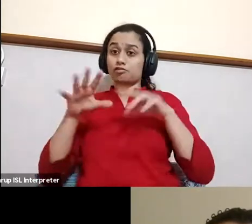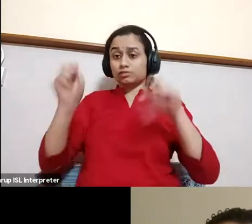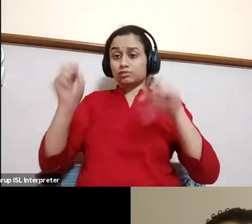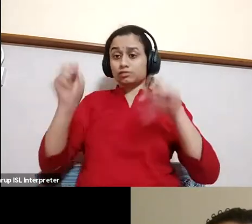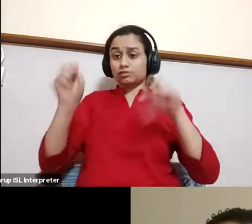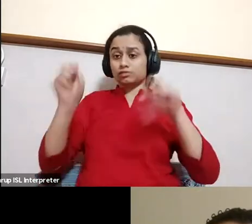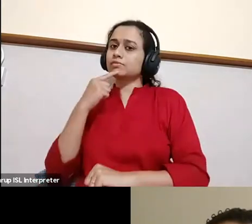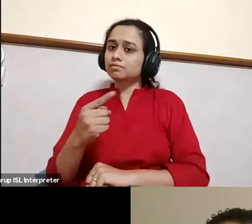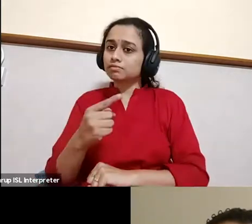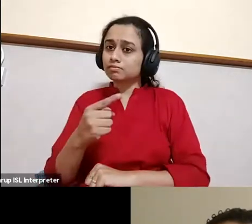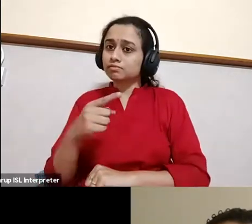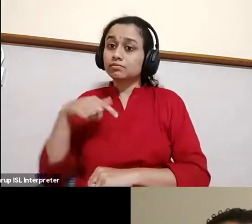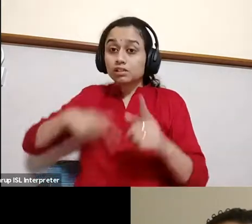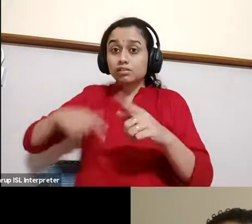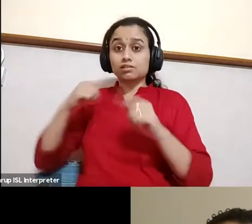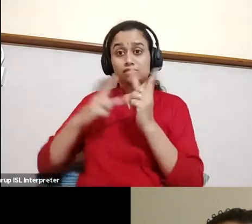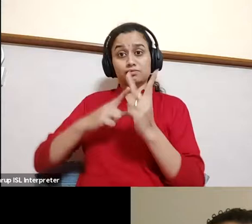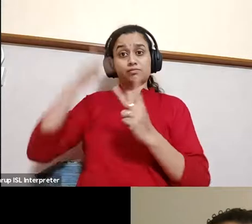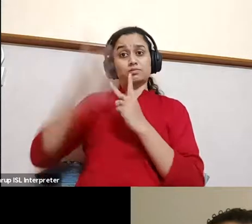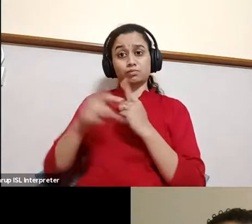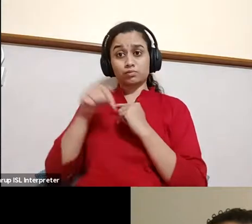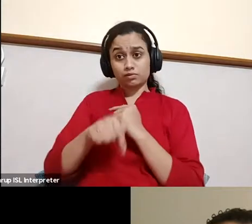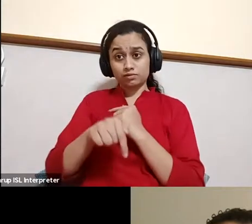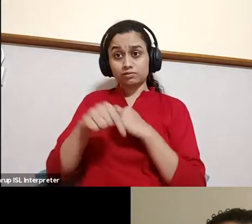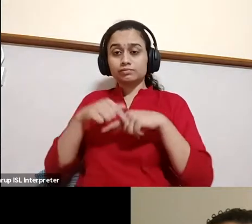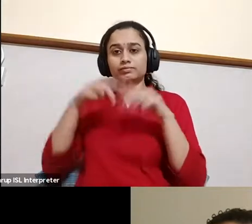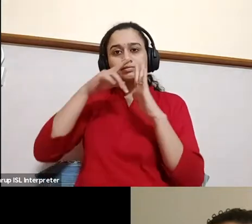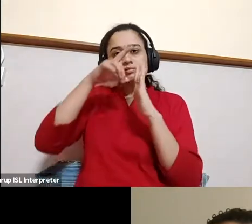as part of this project we've also if you go into the online exhibition itself